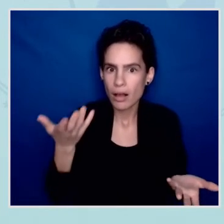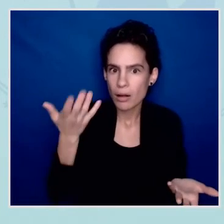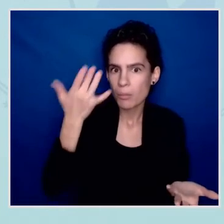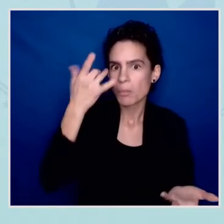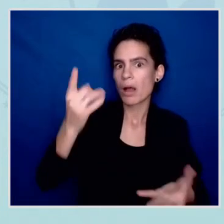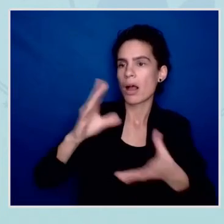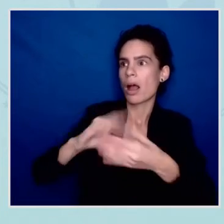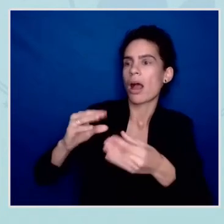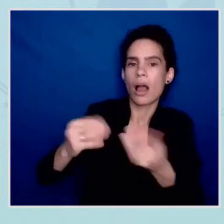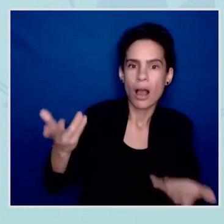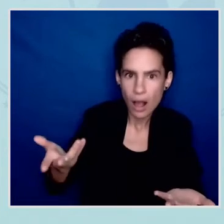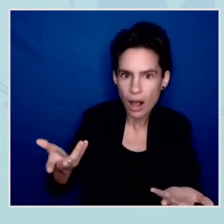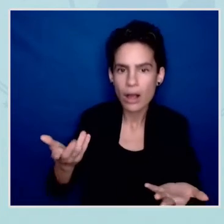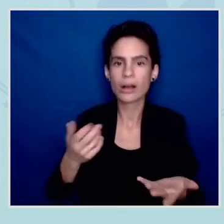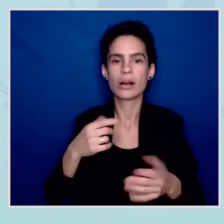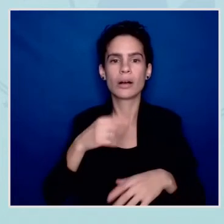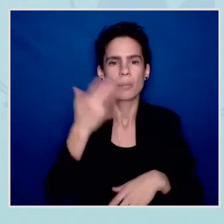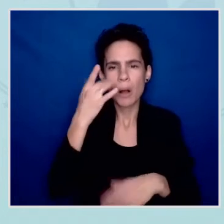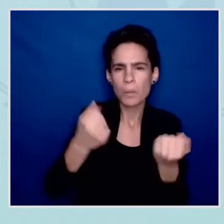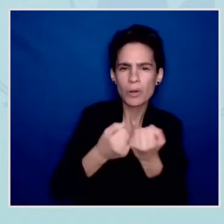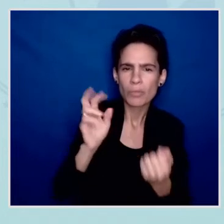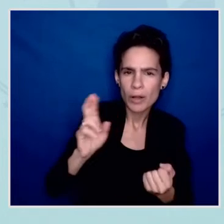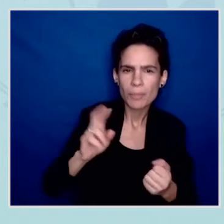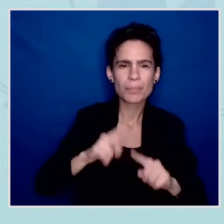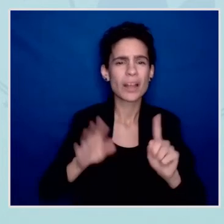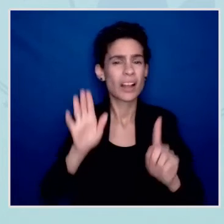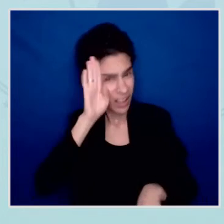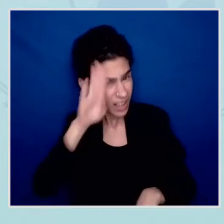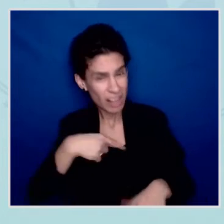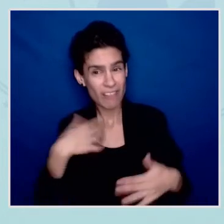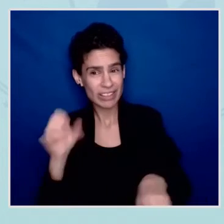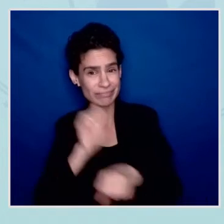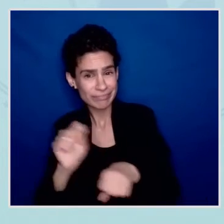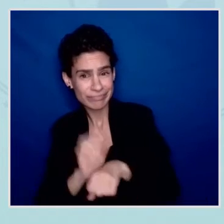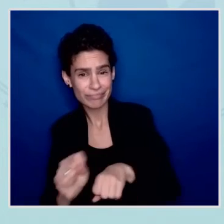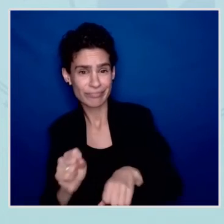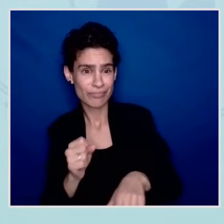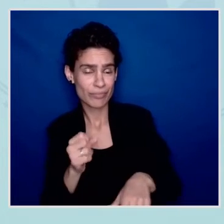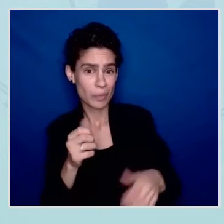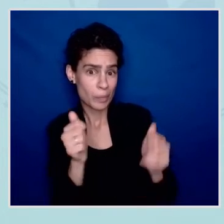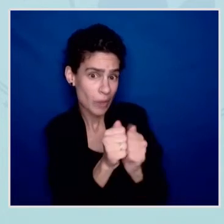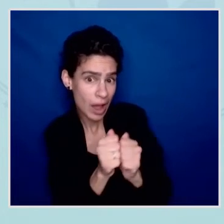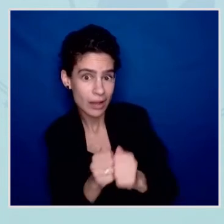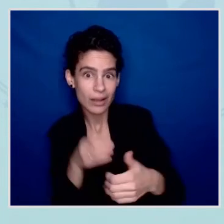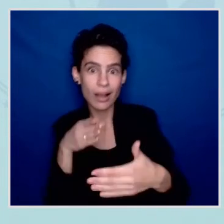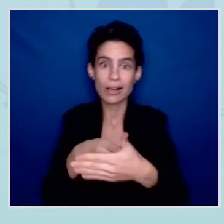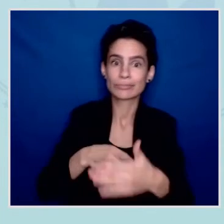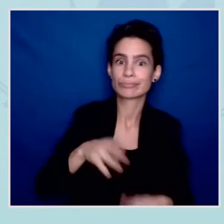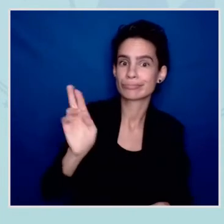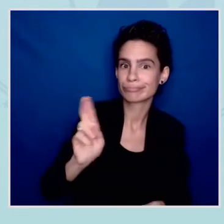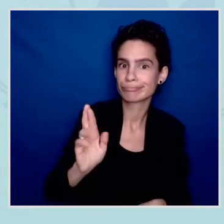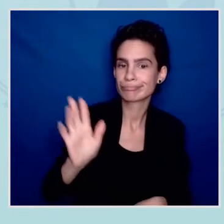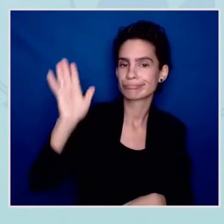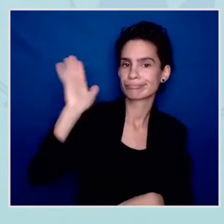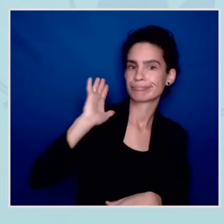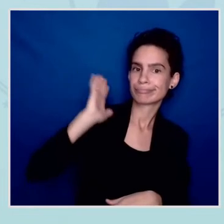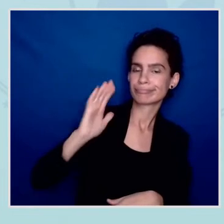REPUBLICANS. I WAS SO PROUD, I KNOW WE ARE